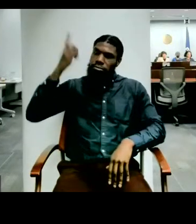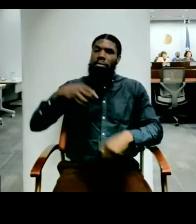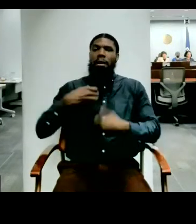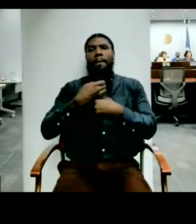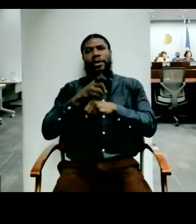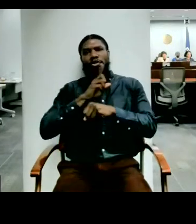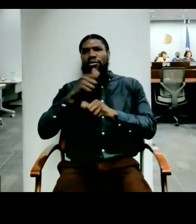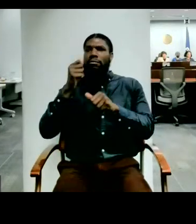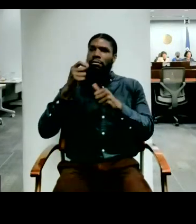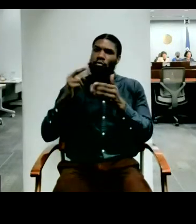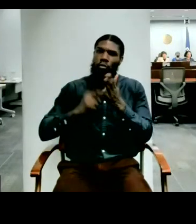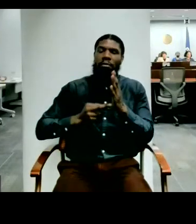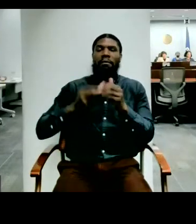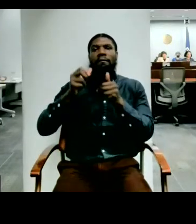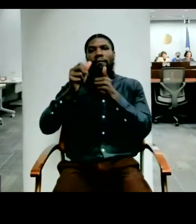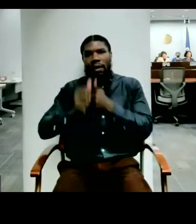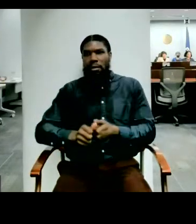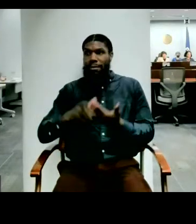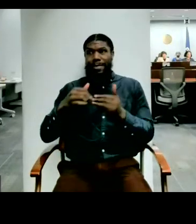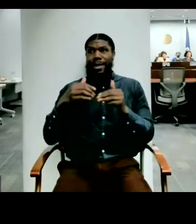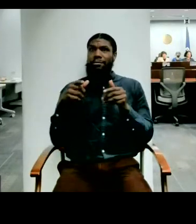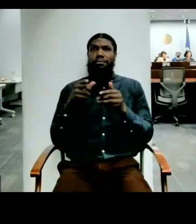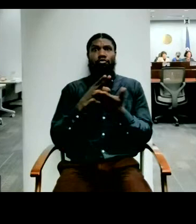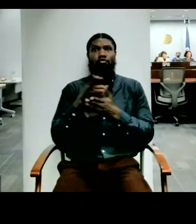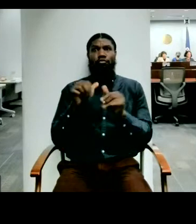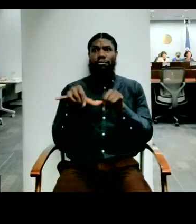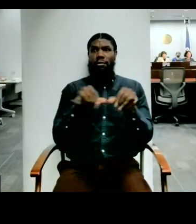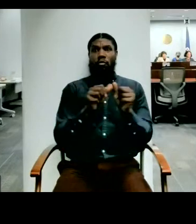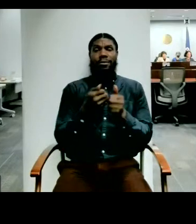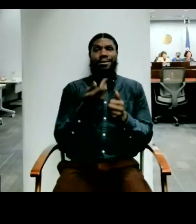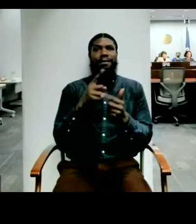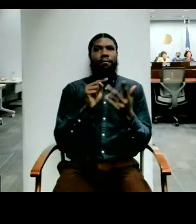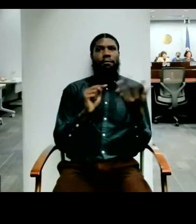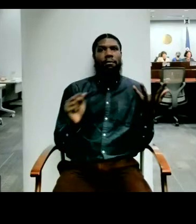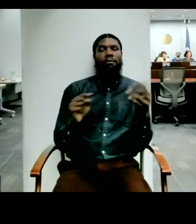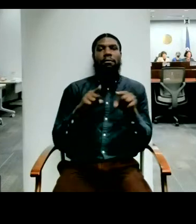That's true of several of my peers, the good guys that really want to get this done,